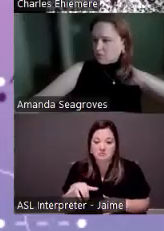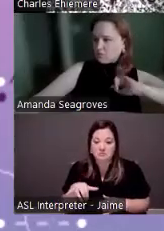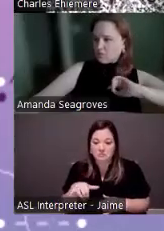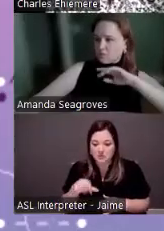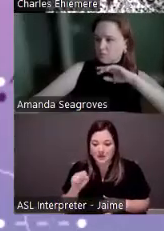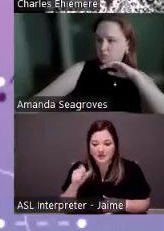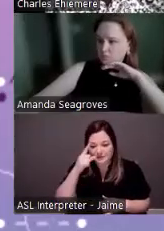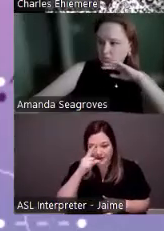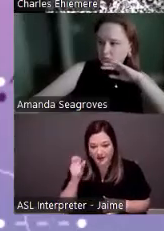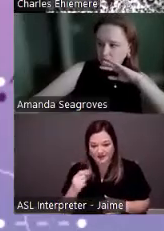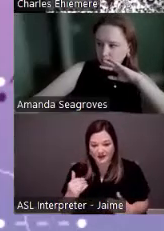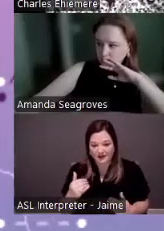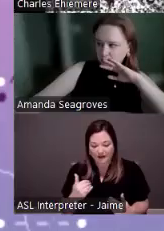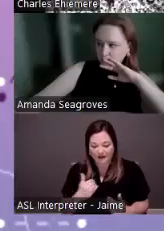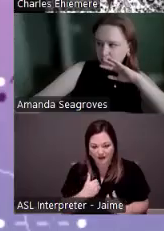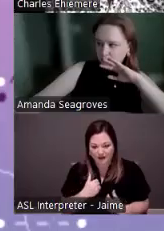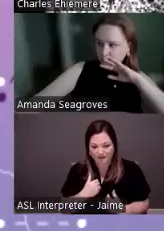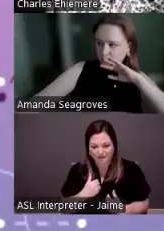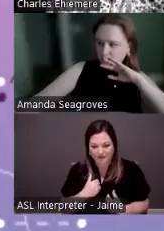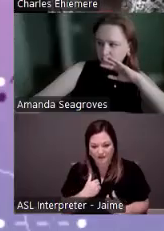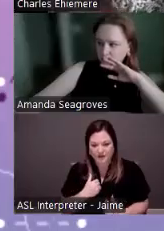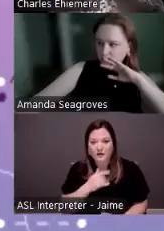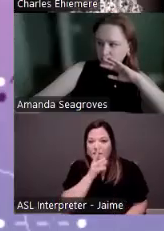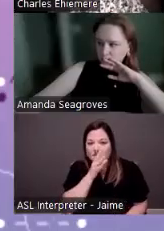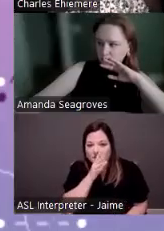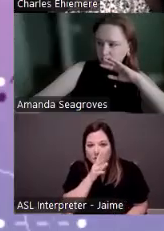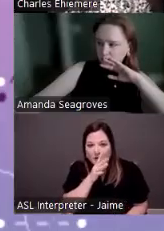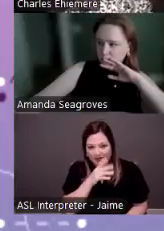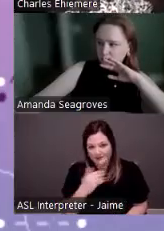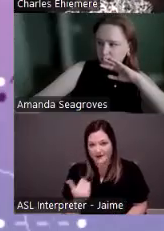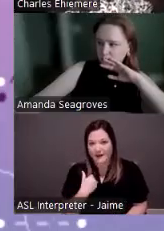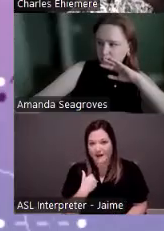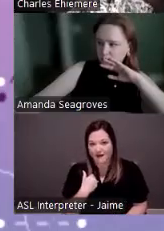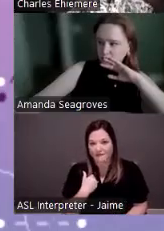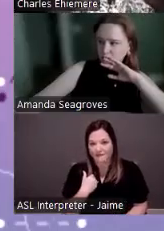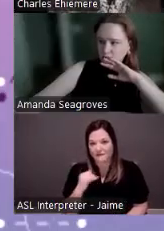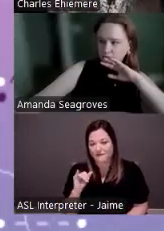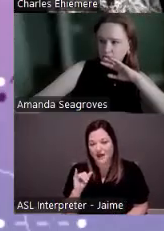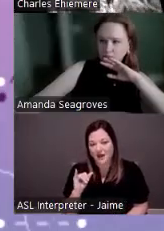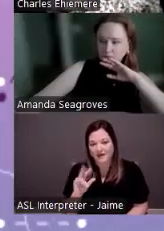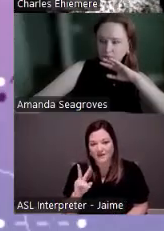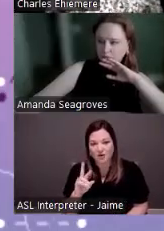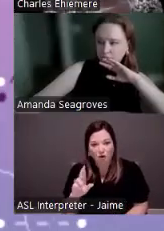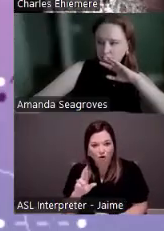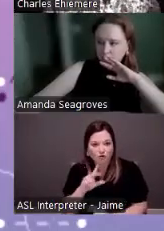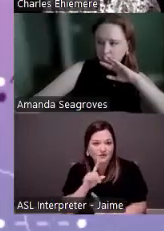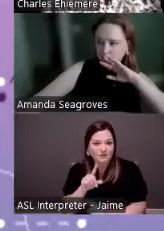There is a voice. So for hearing-impaired, they cannot--